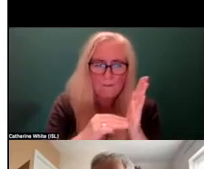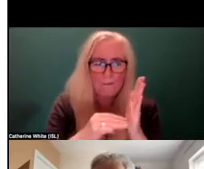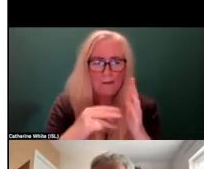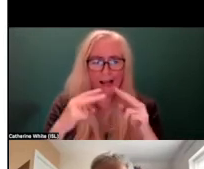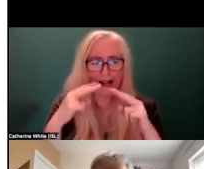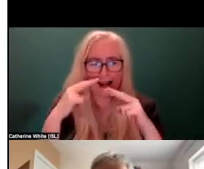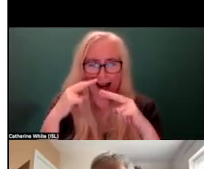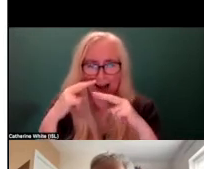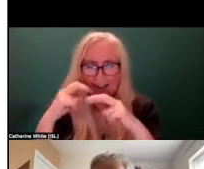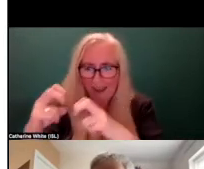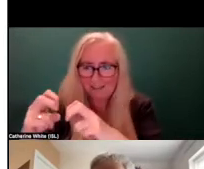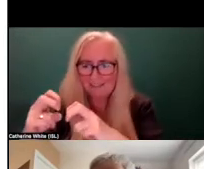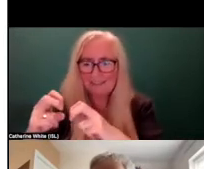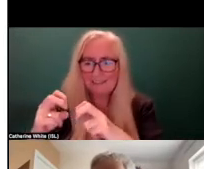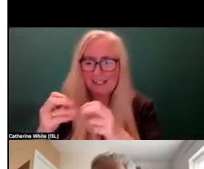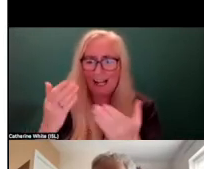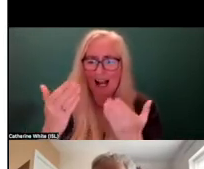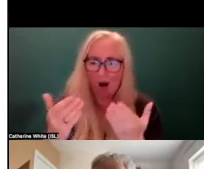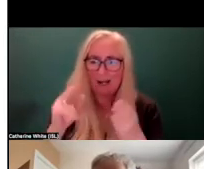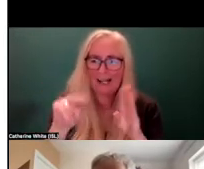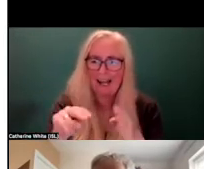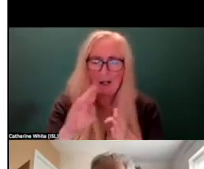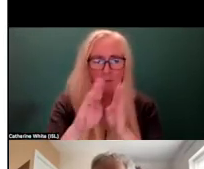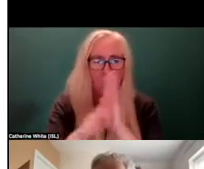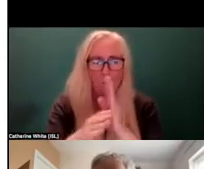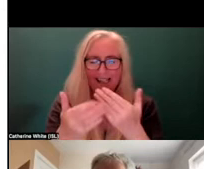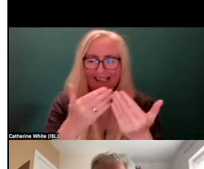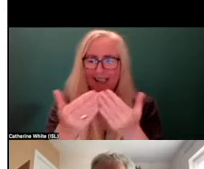analysis and the brief in how we're going to come and deal with some of